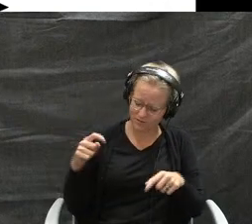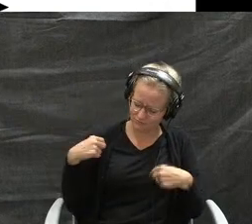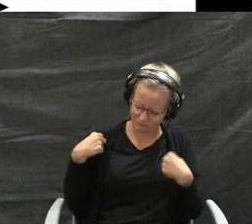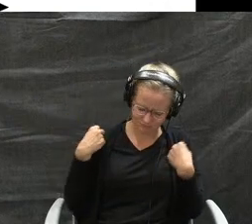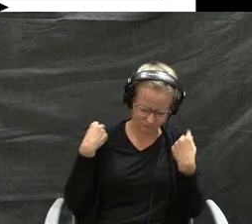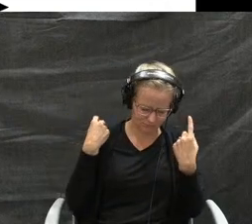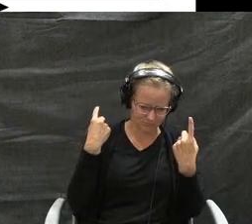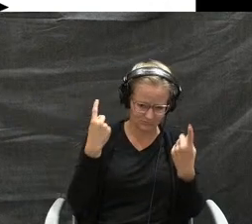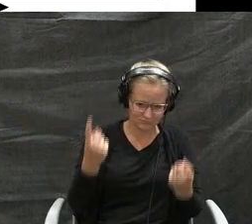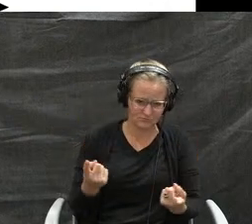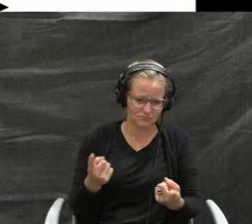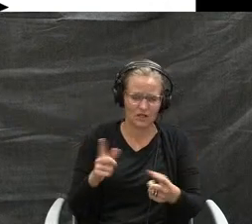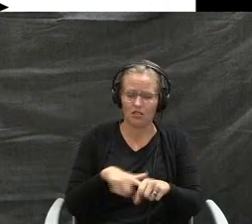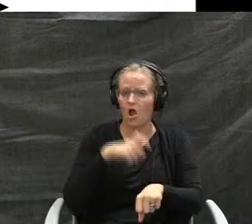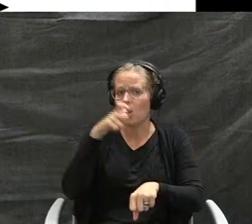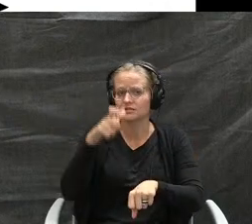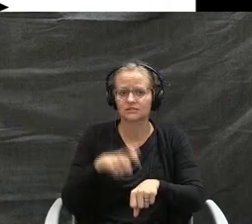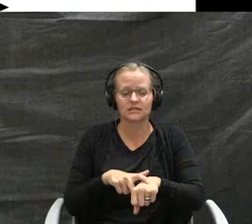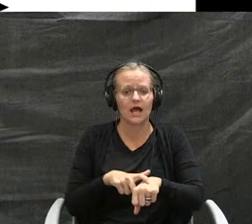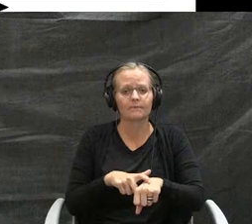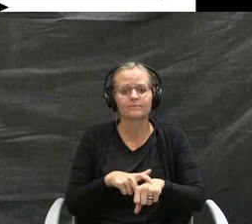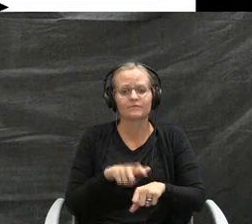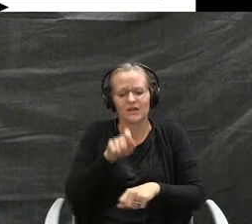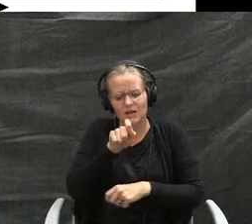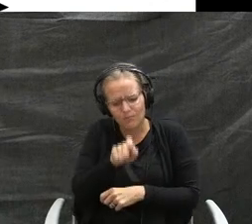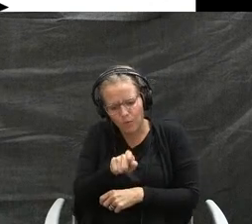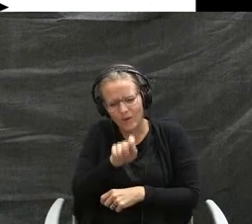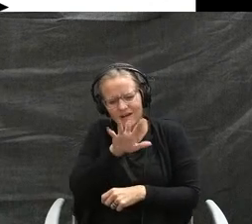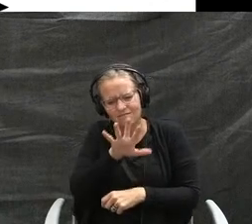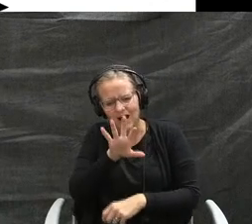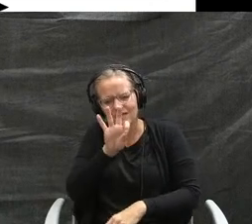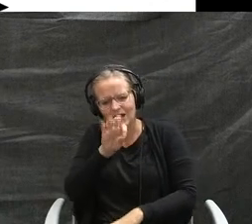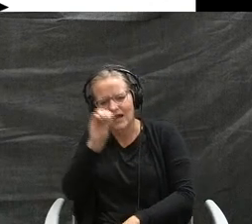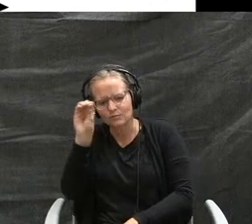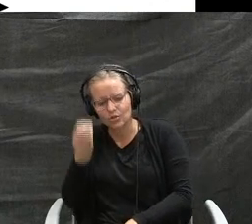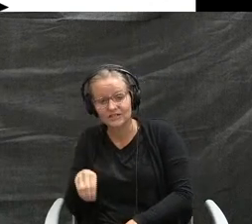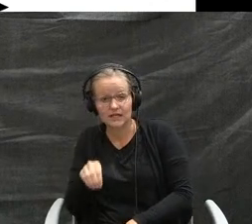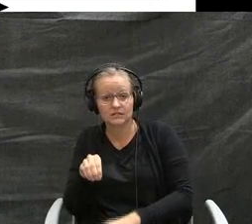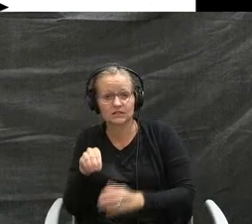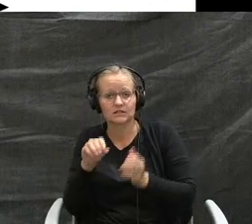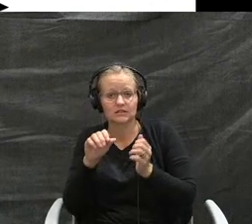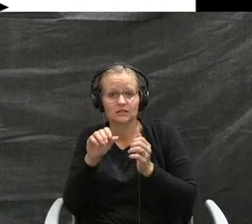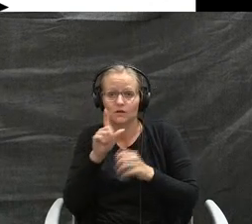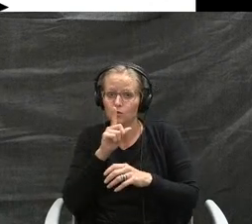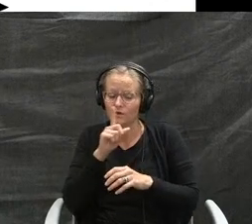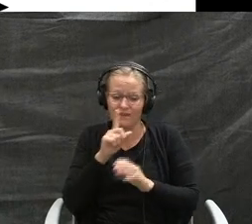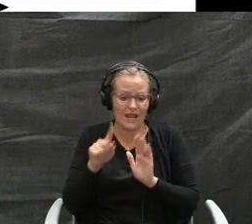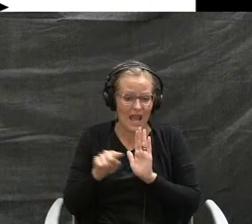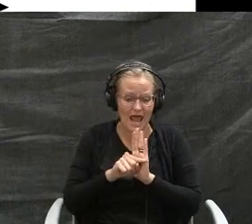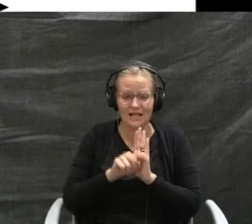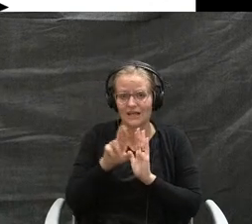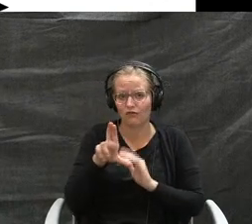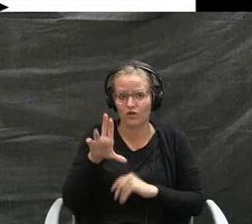they've been in a long, long time with the tenure. Treasury was at .59% and with inflation it actually has a negative